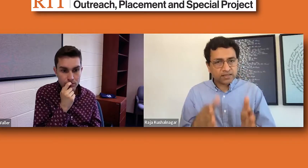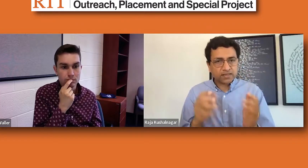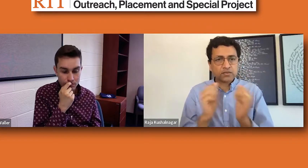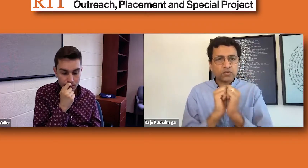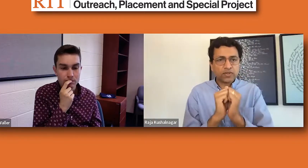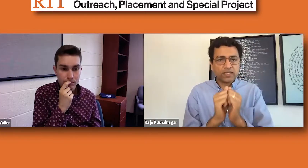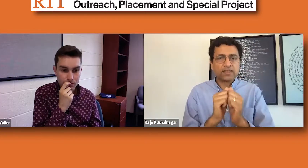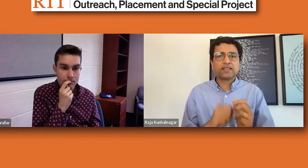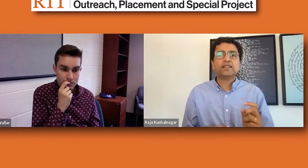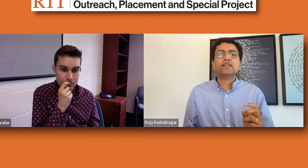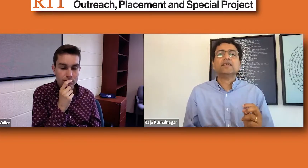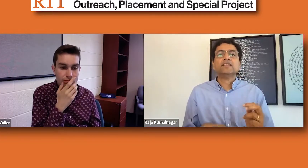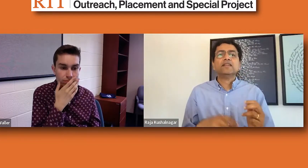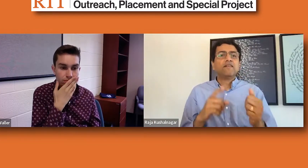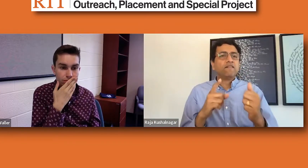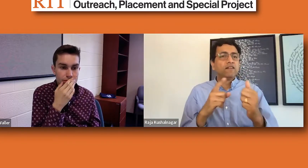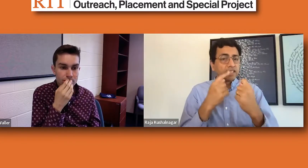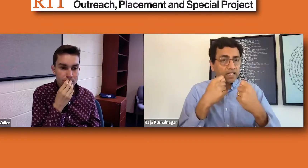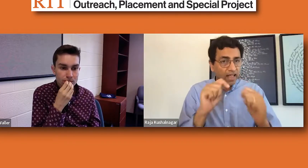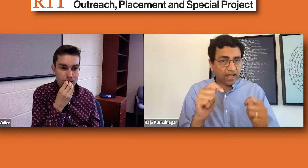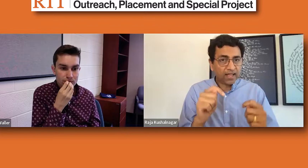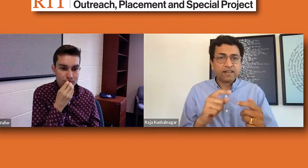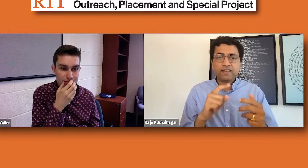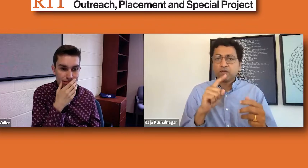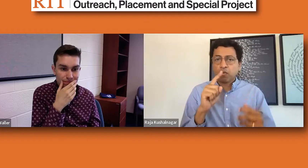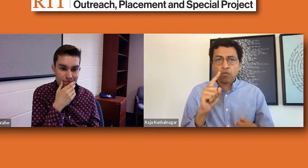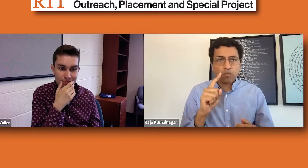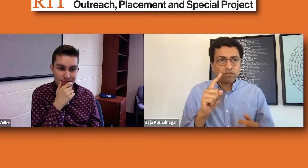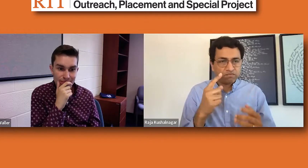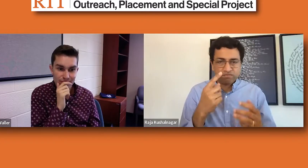new research, new technology together.